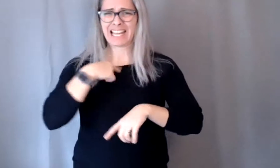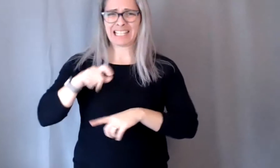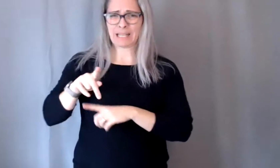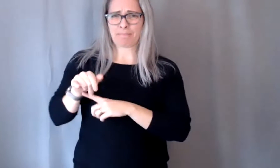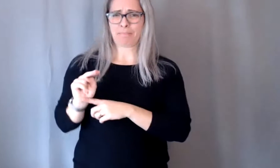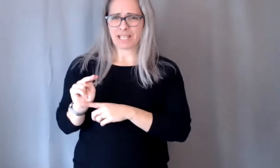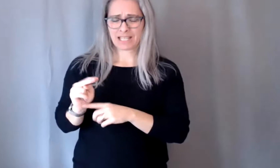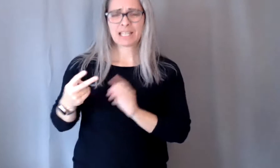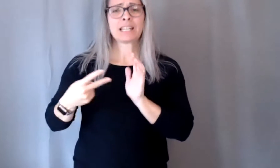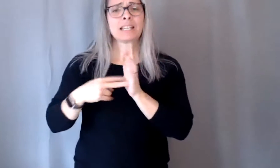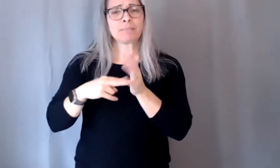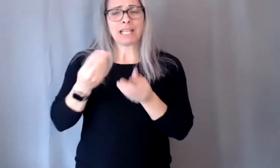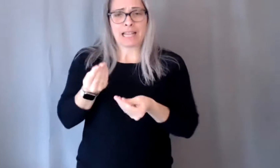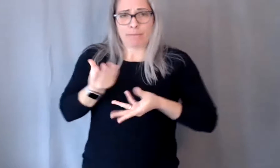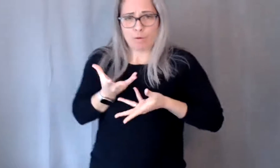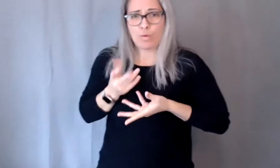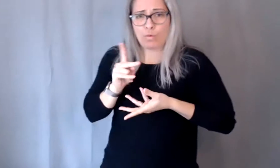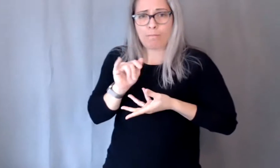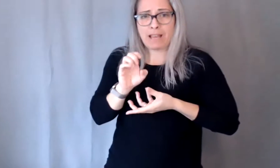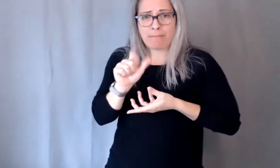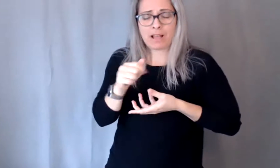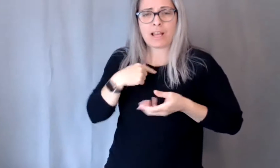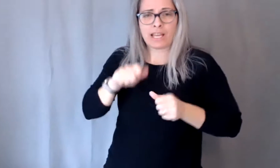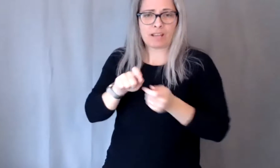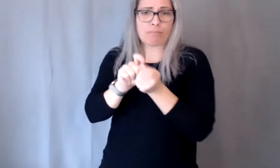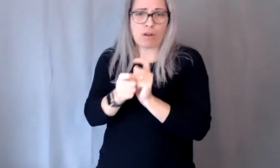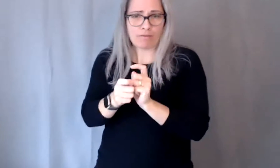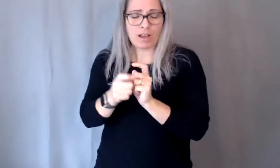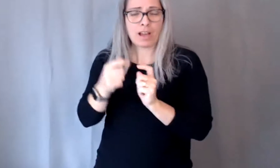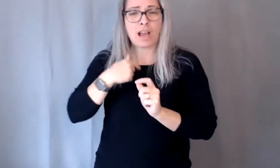today's presenters are Erica Katzman who